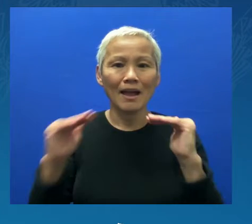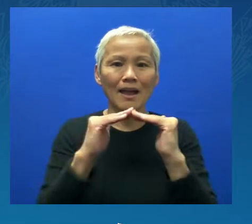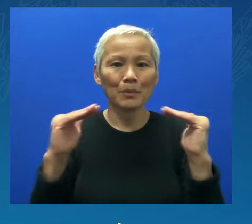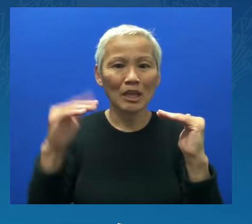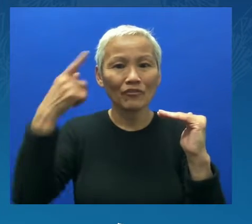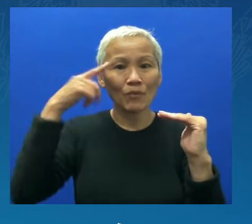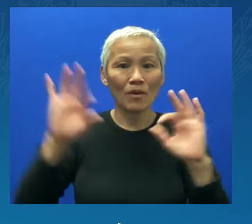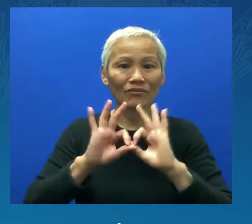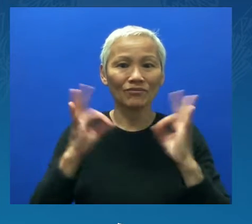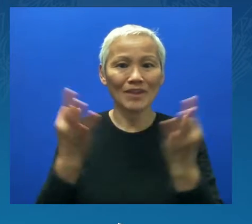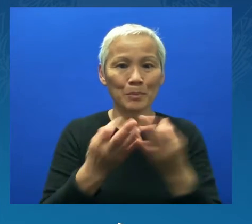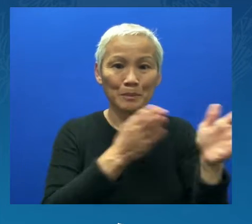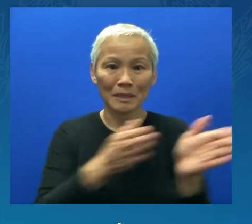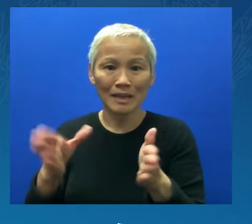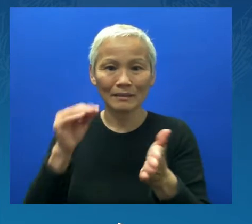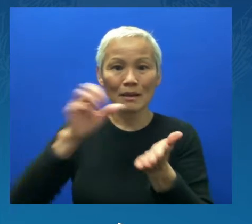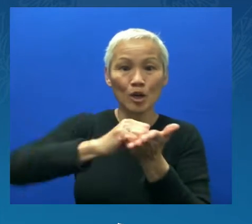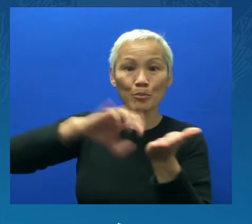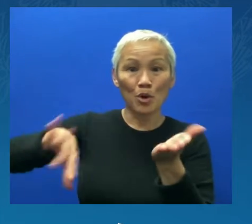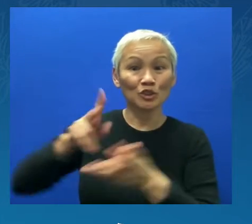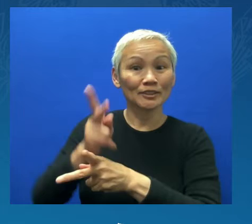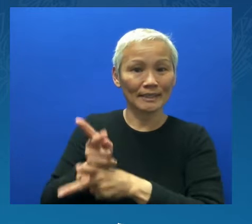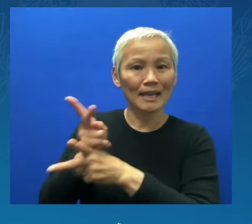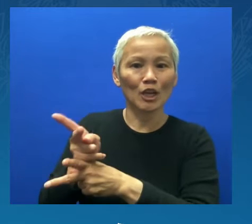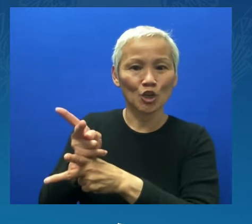We're going to do it one more time. The esteemed Dr. Elizabeth.